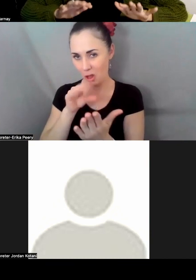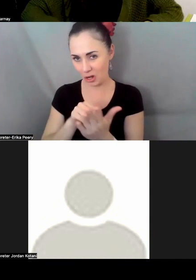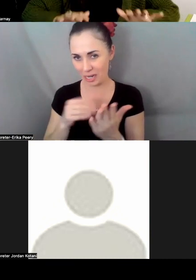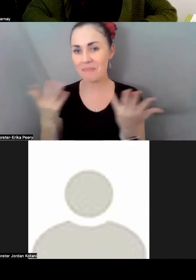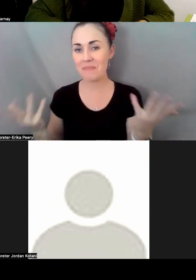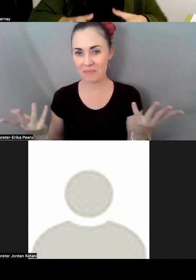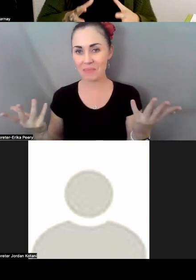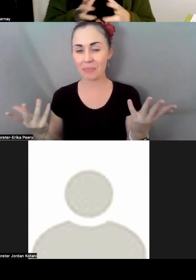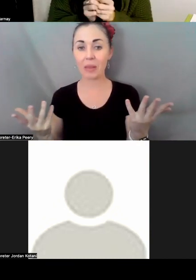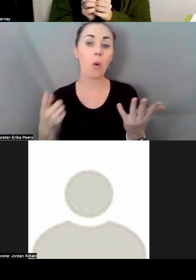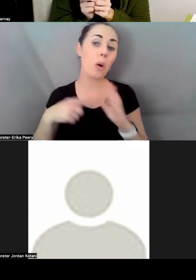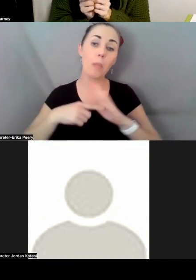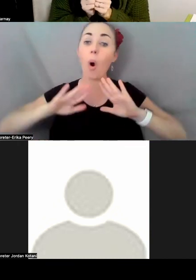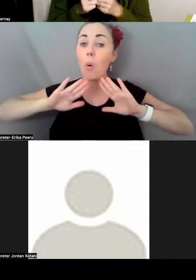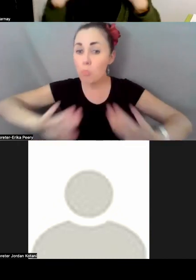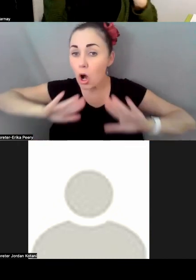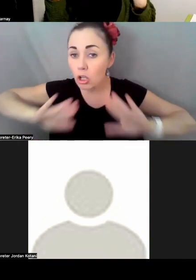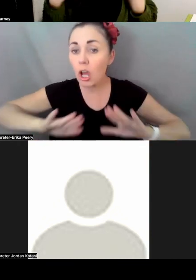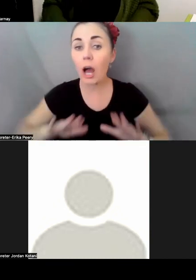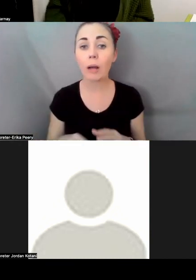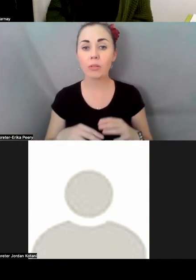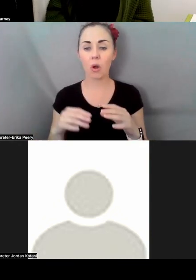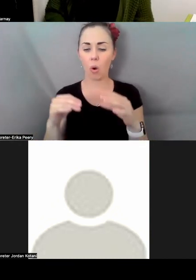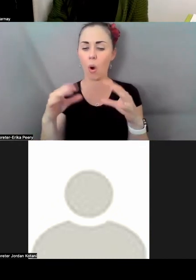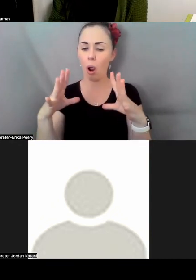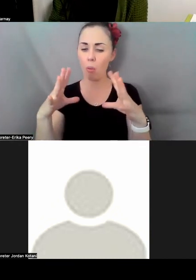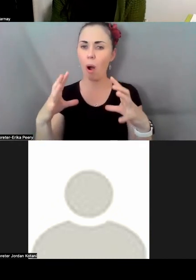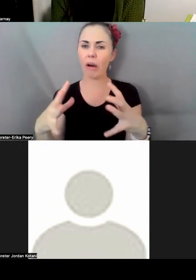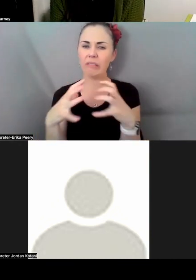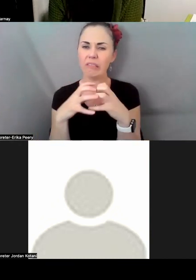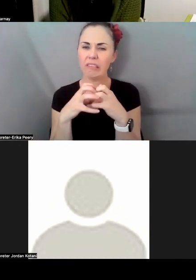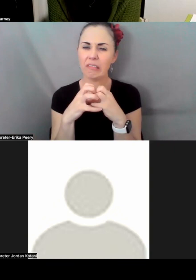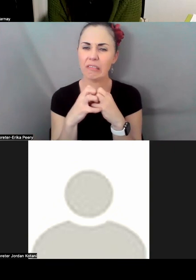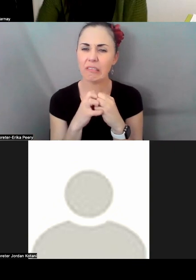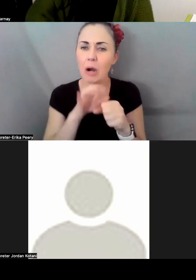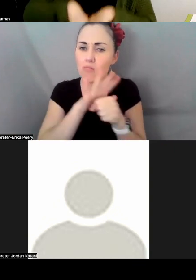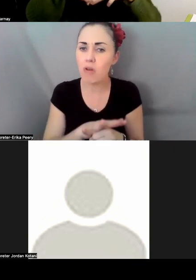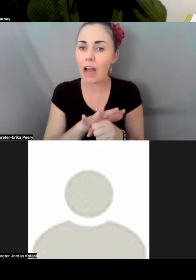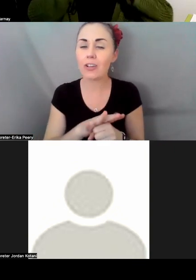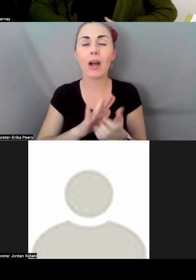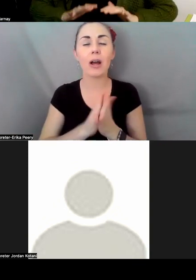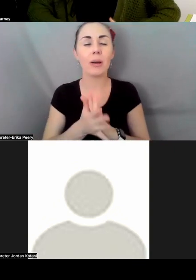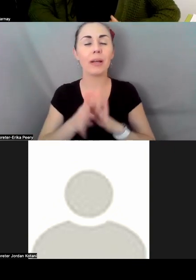maybe push-ups, maybe squishing a ball, deep pressure. That helps calm us down right before.